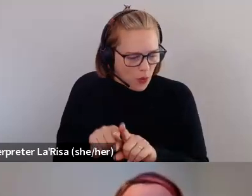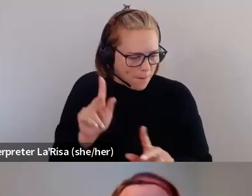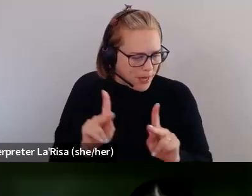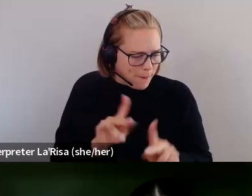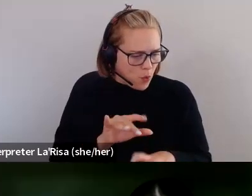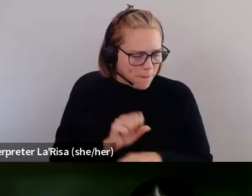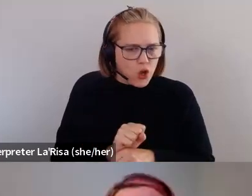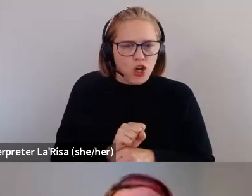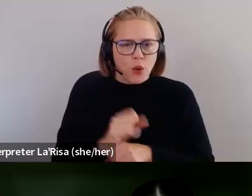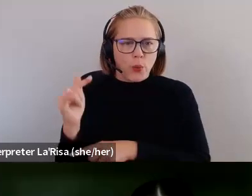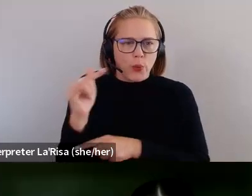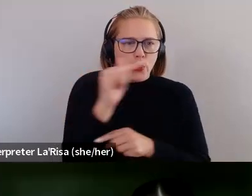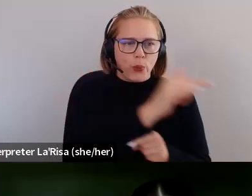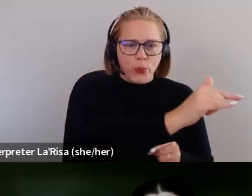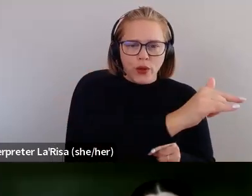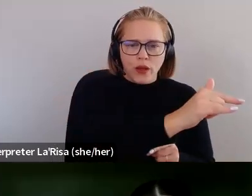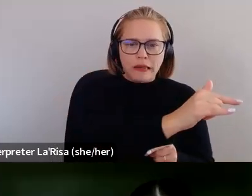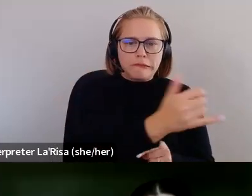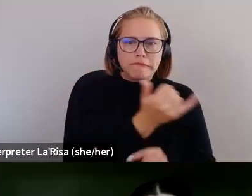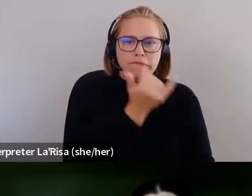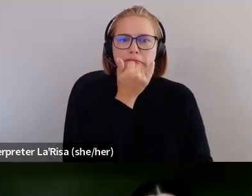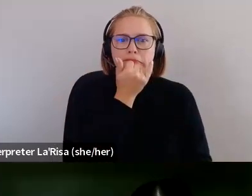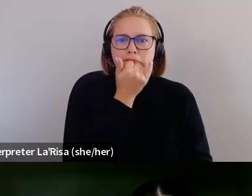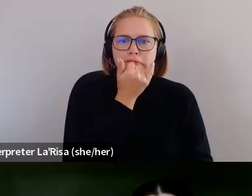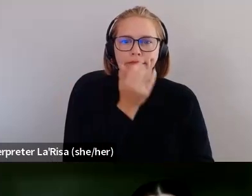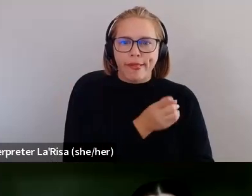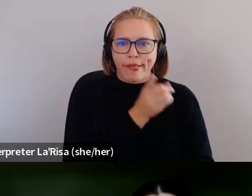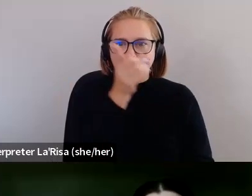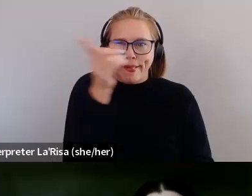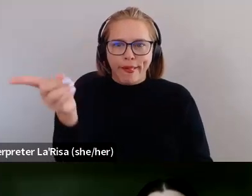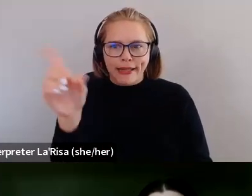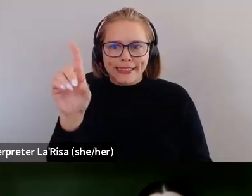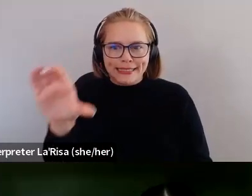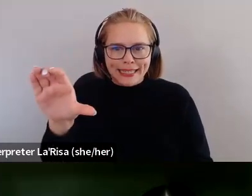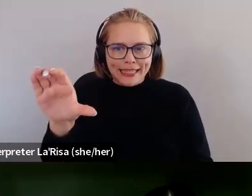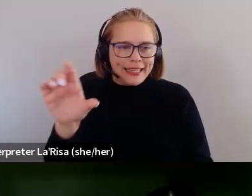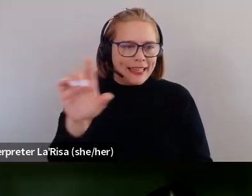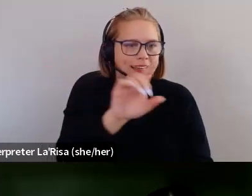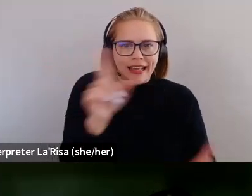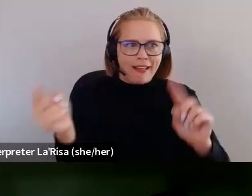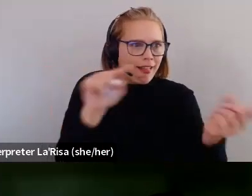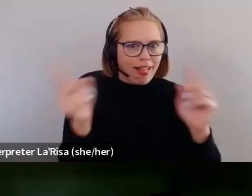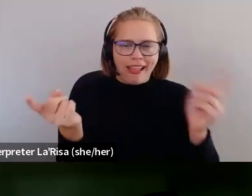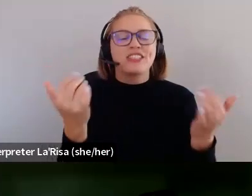identity thing. So far --